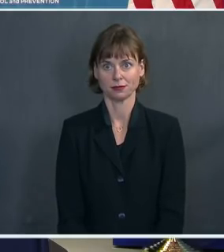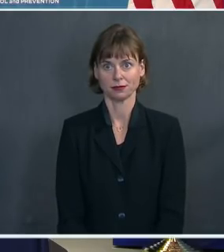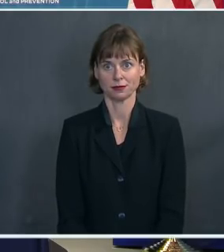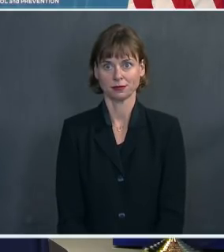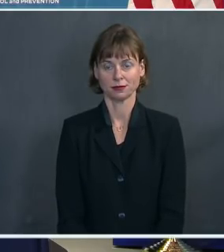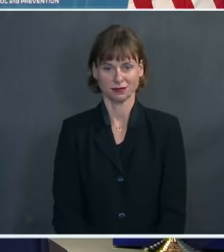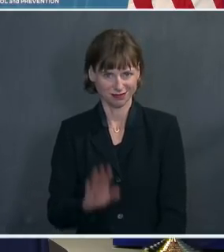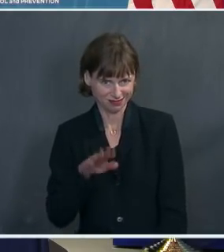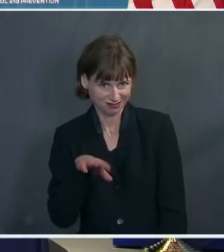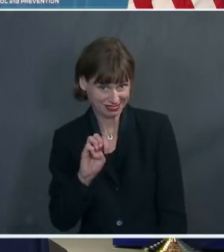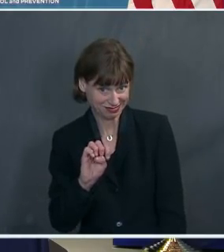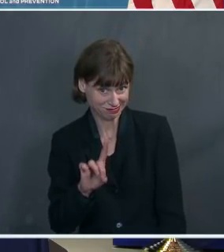Ed, I think you can speak --